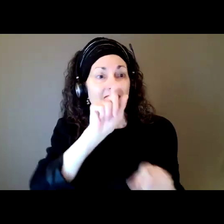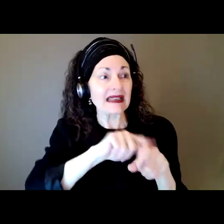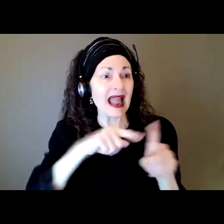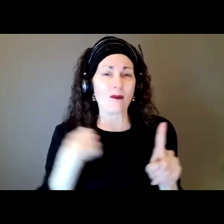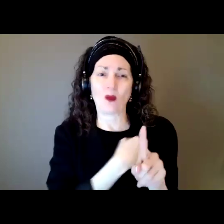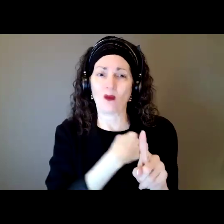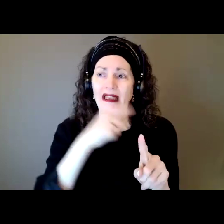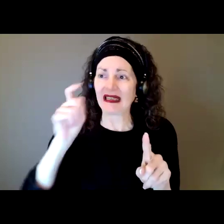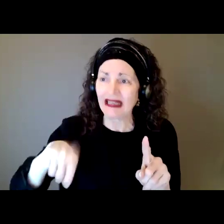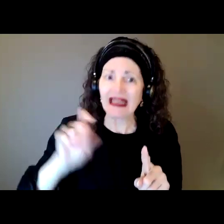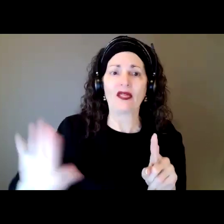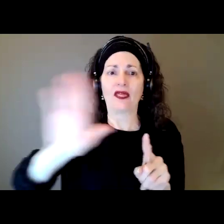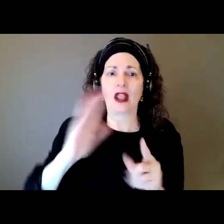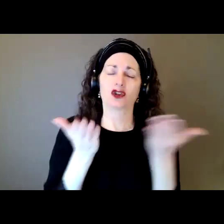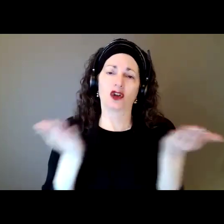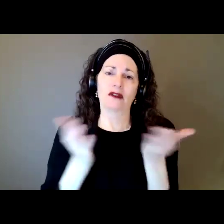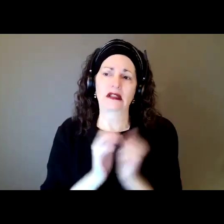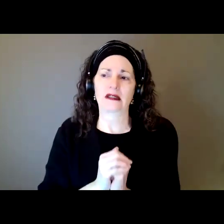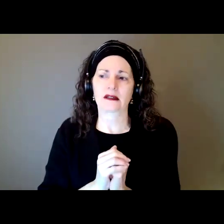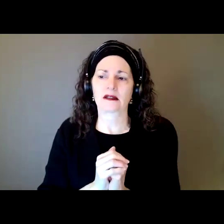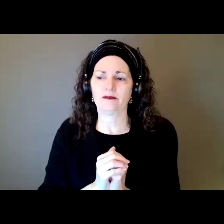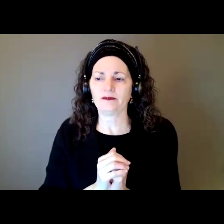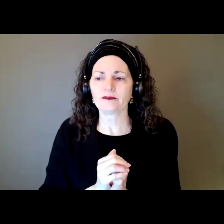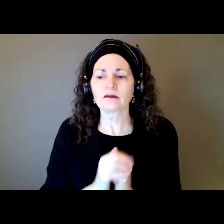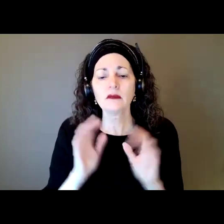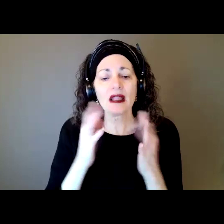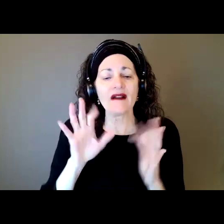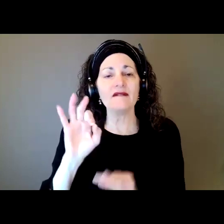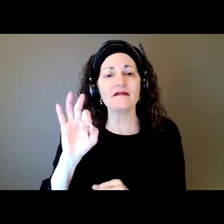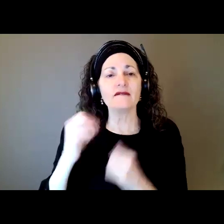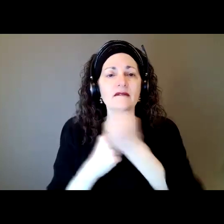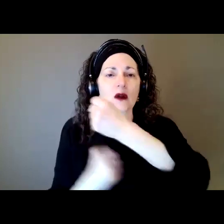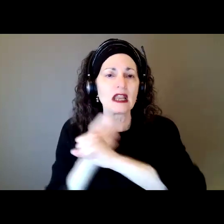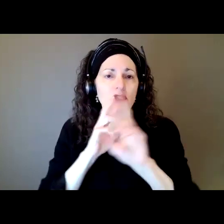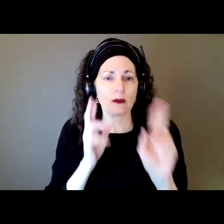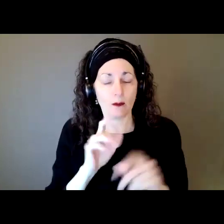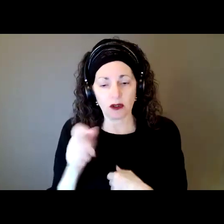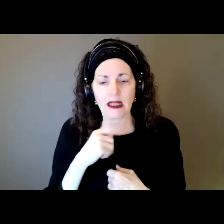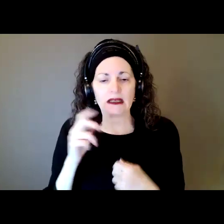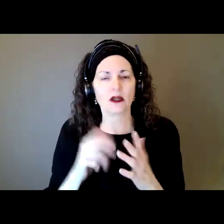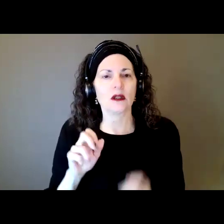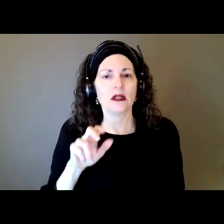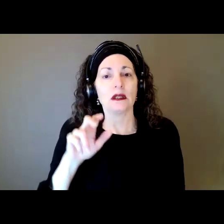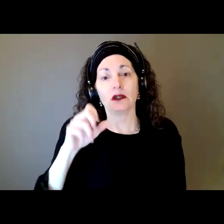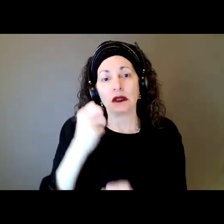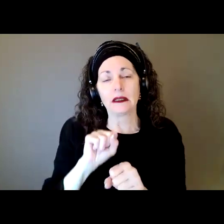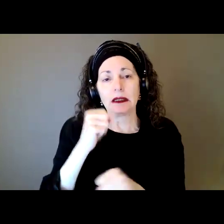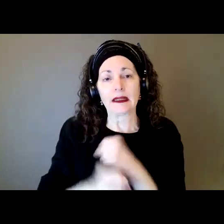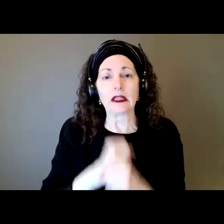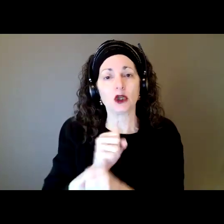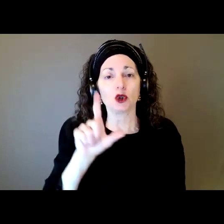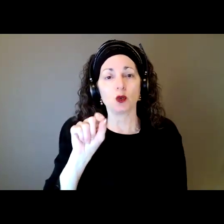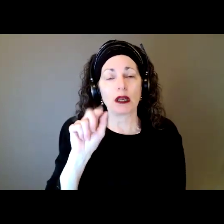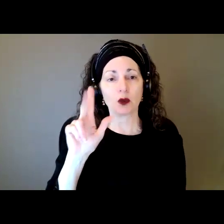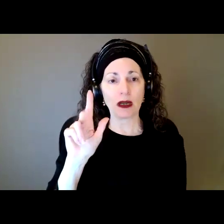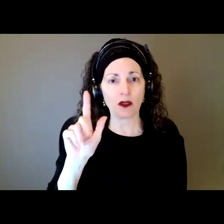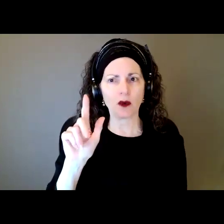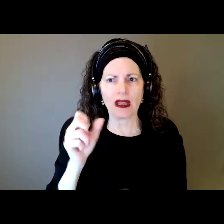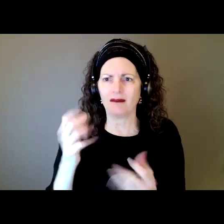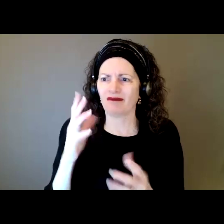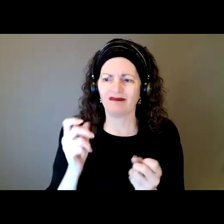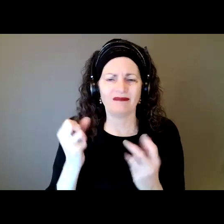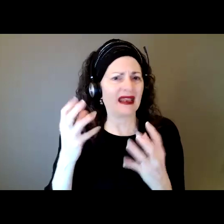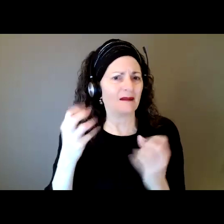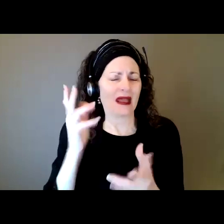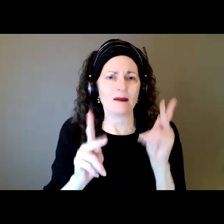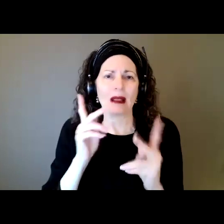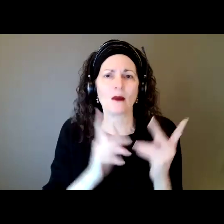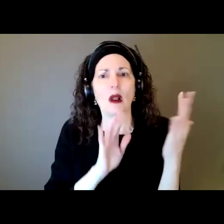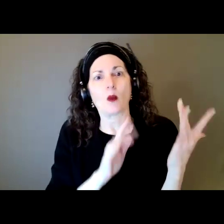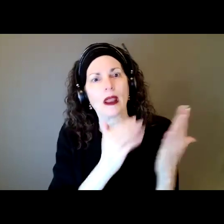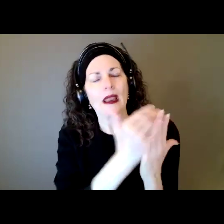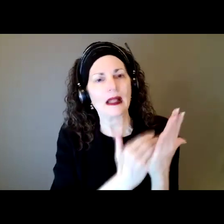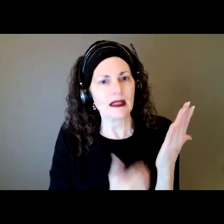The Kaiser Family Foundation reports that in 2023, nearly 700,000 people were waiting lists or interest lists for Medicaid, home, and community-based services.